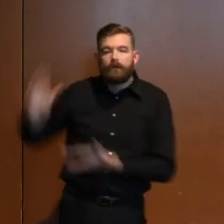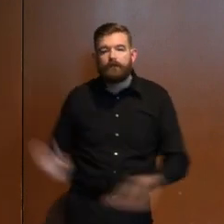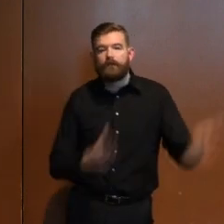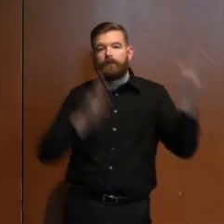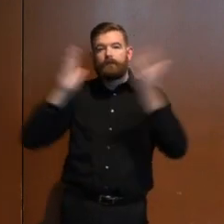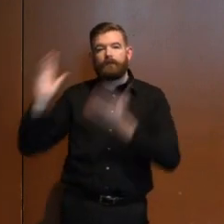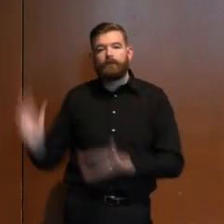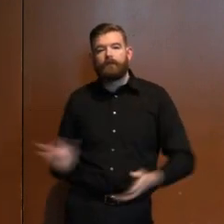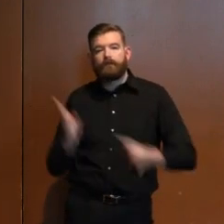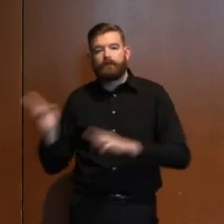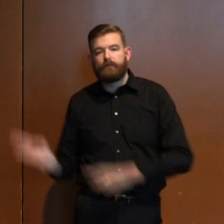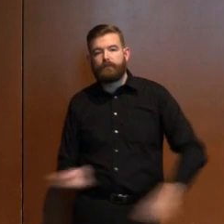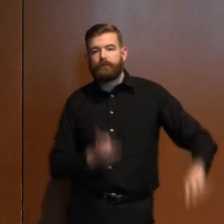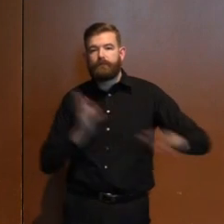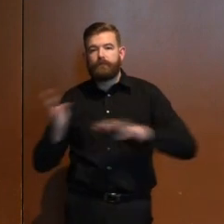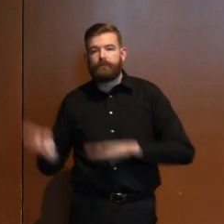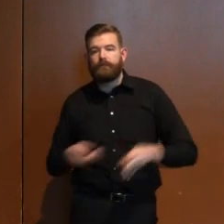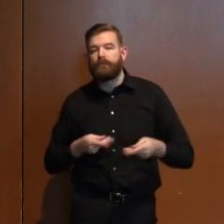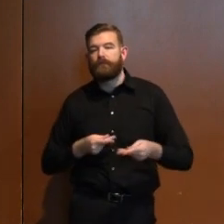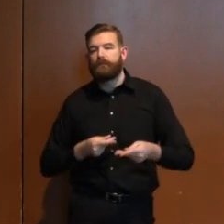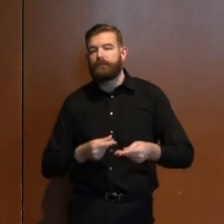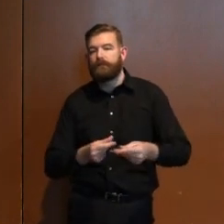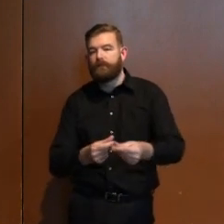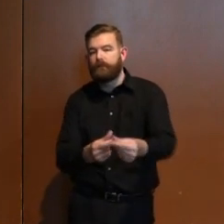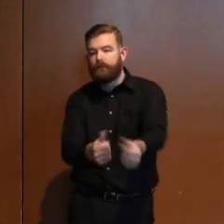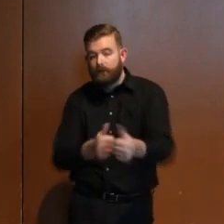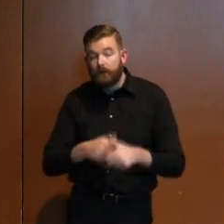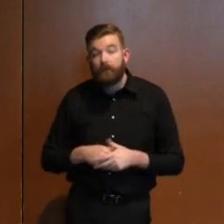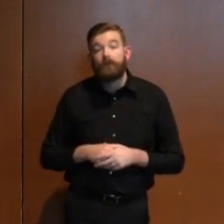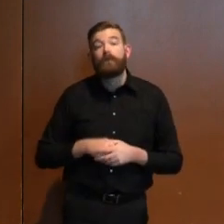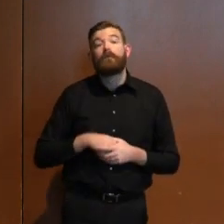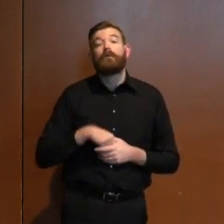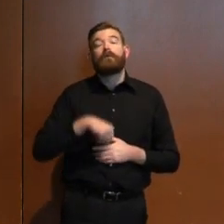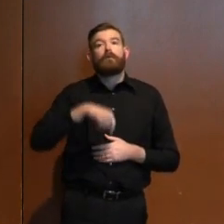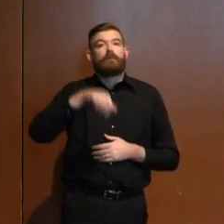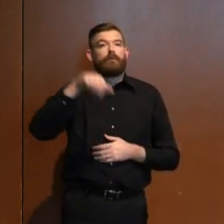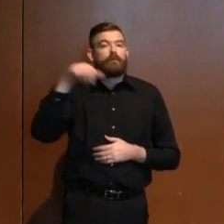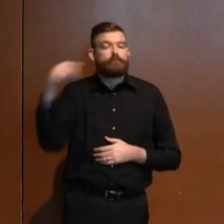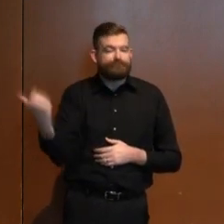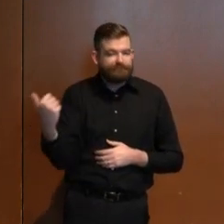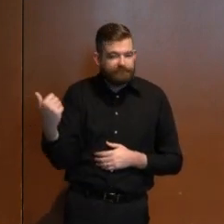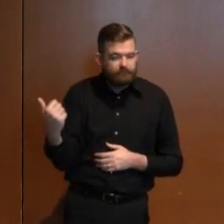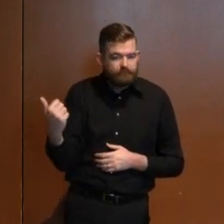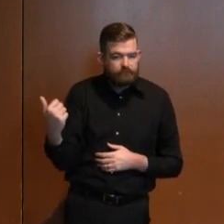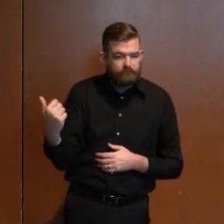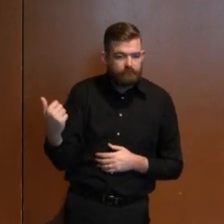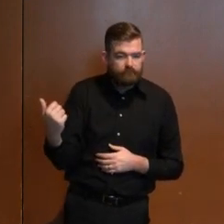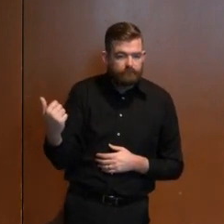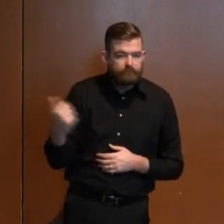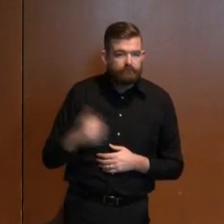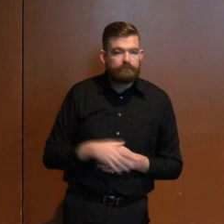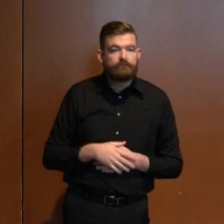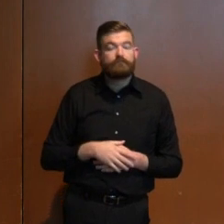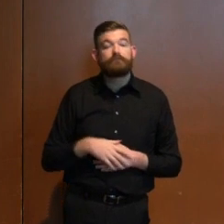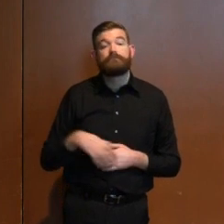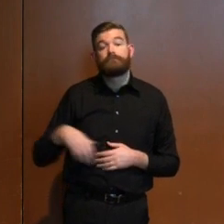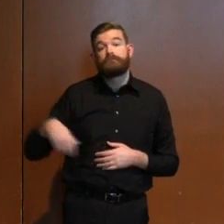WEEK AFTER. SO THERE IS WITHOUT QUESTION THAT CONSTRAINT. BUT THERE'S ANOTHER ONE WITH